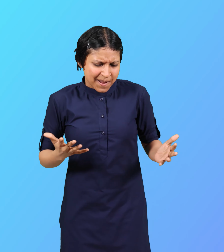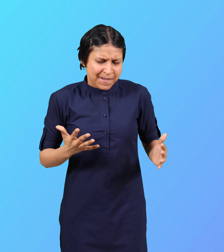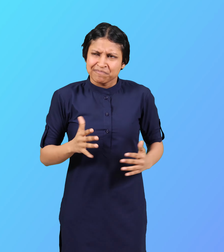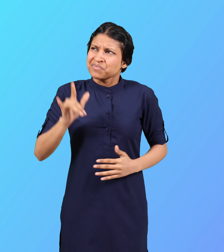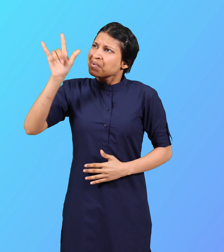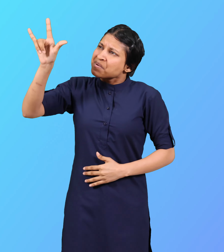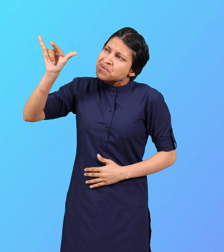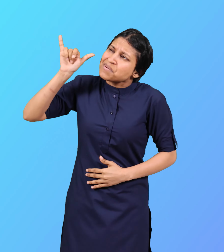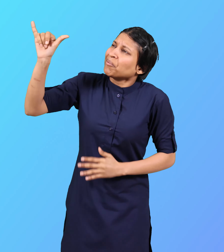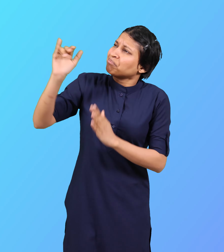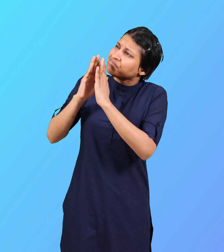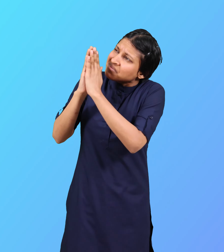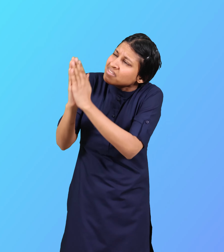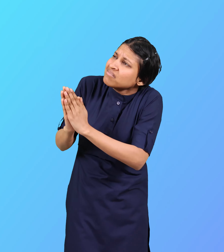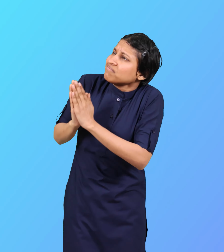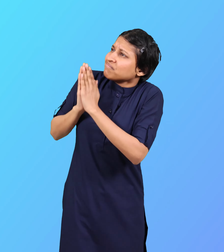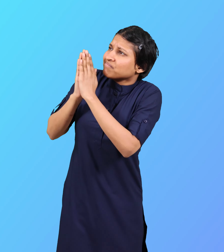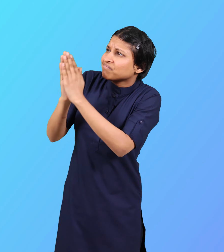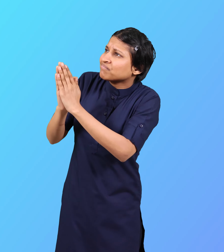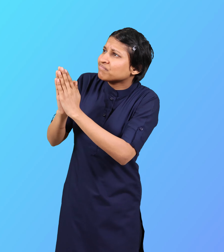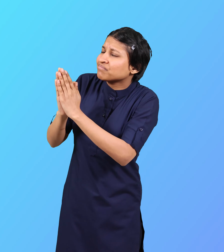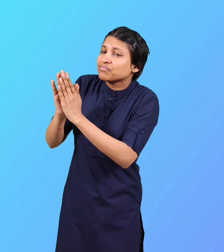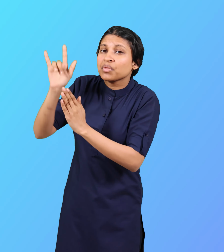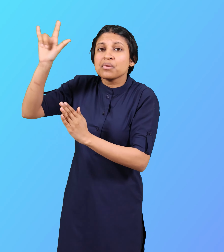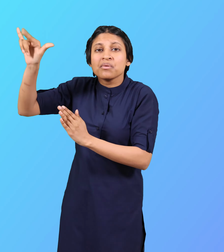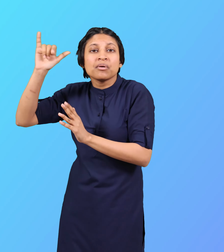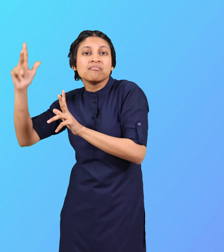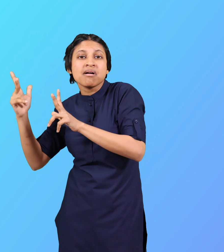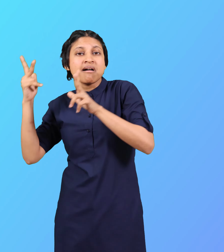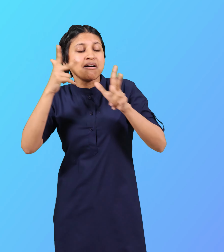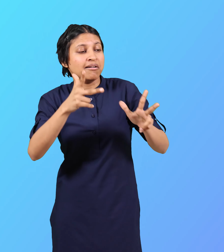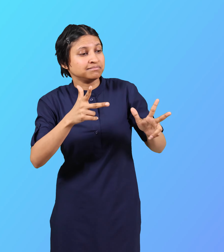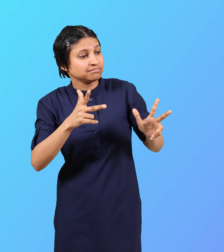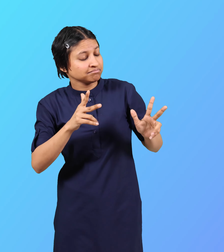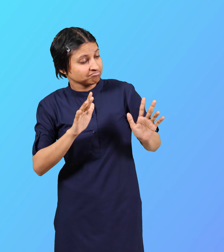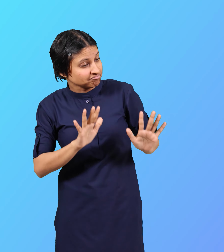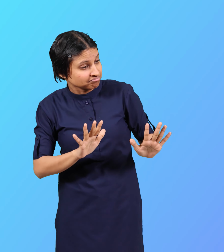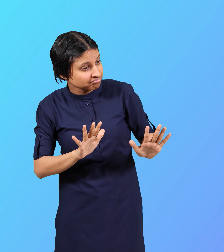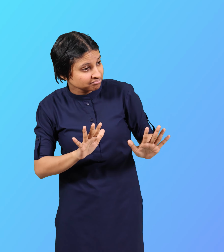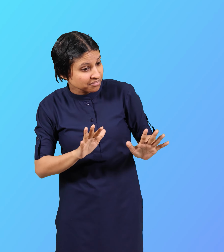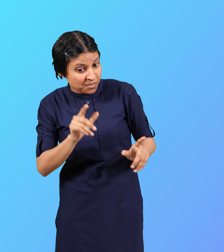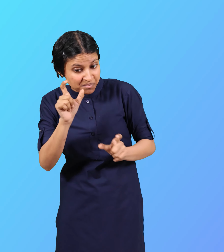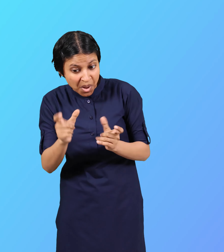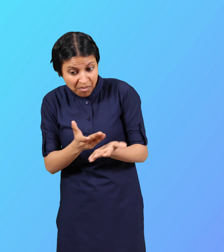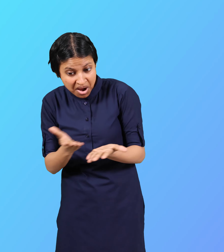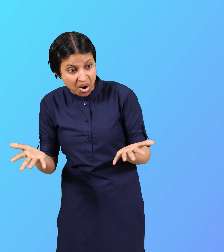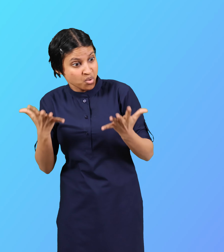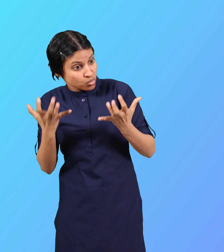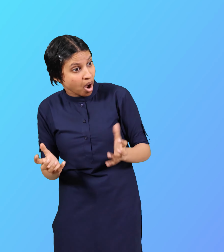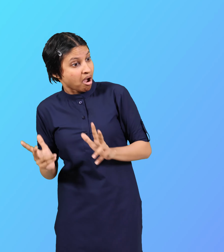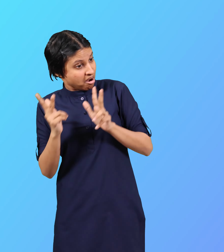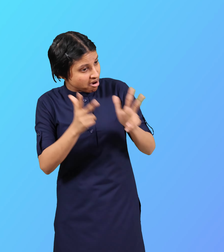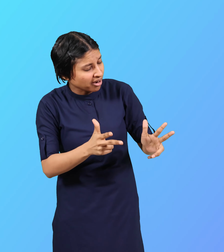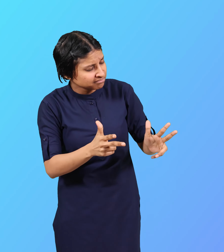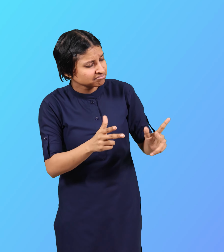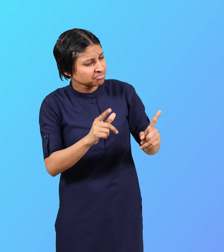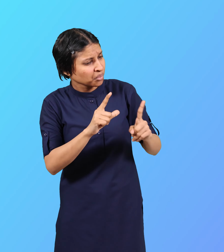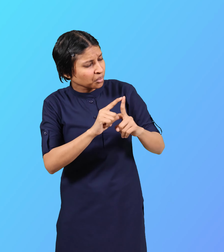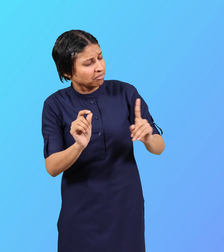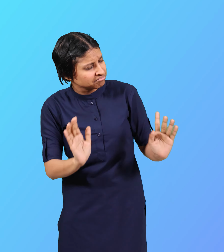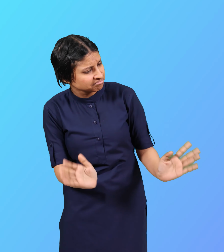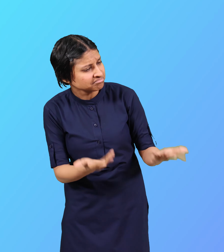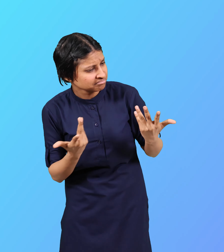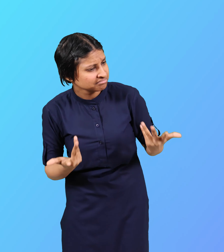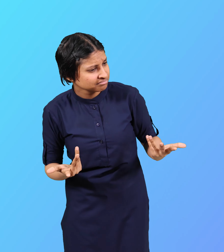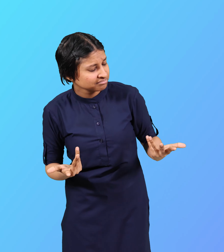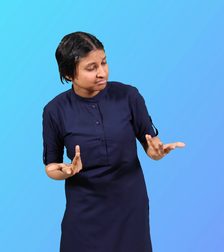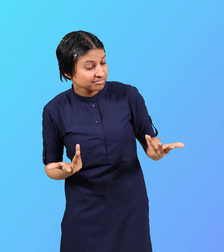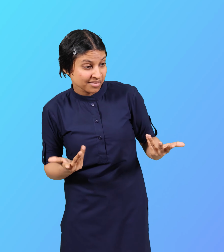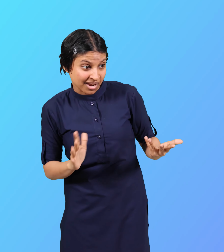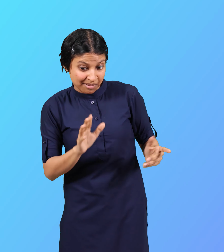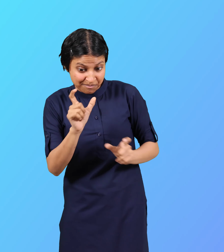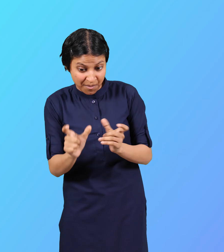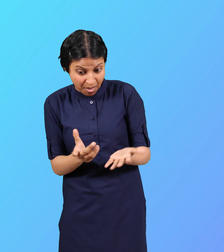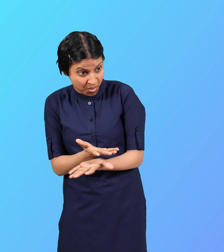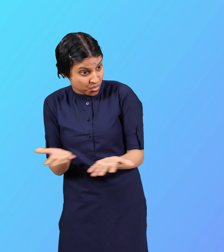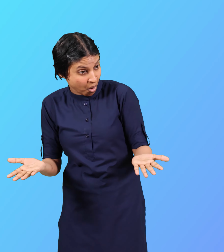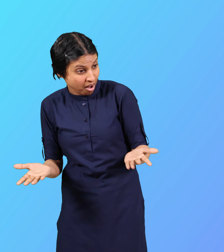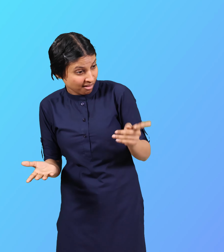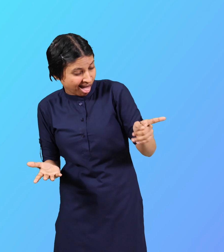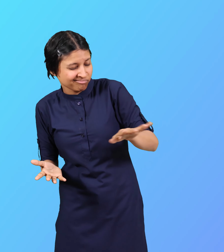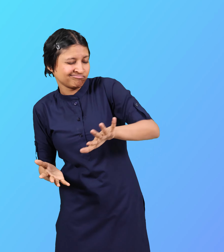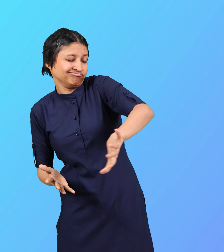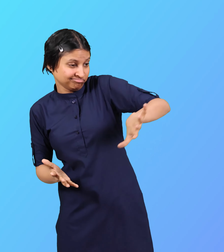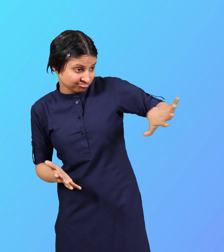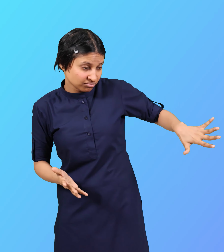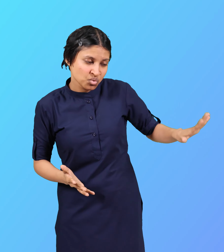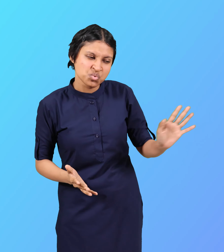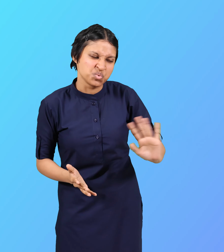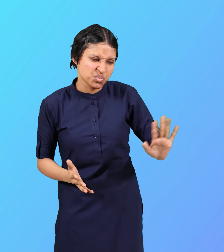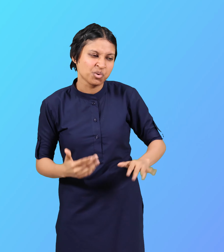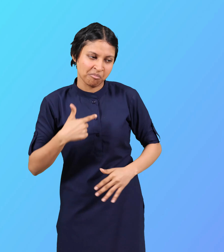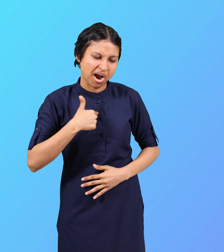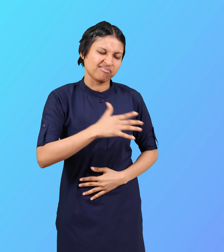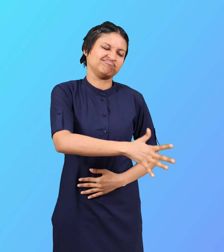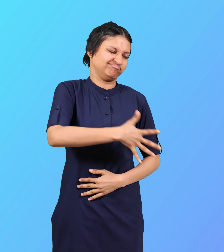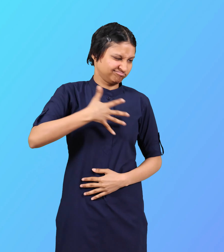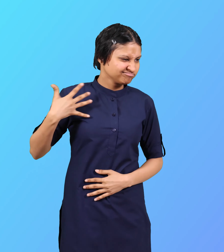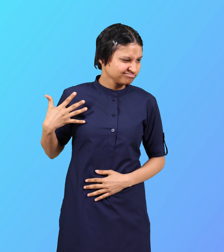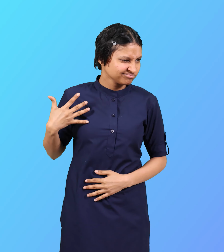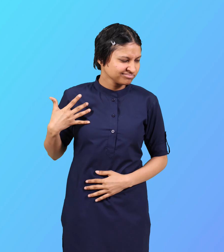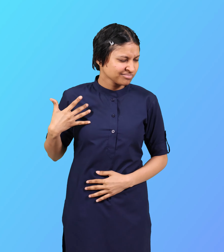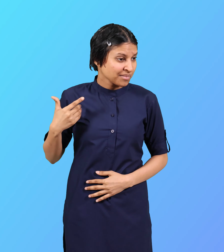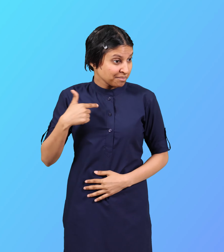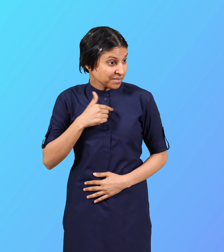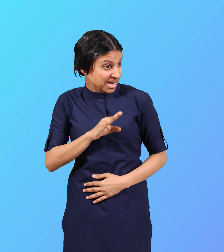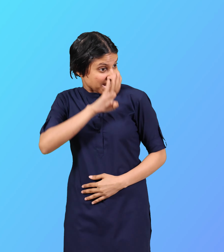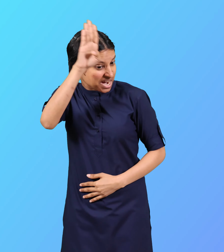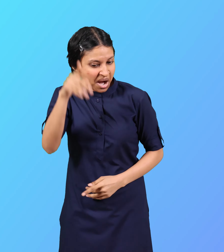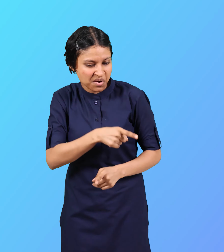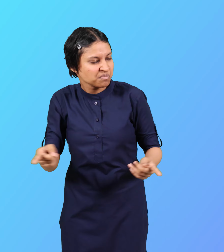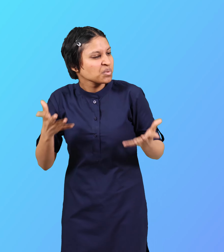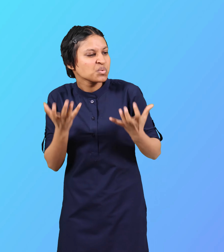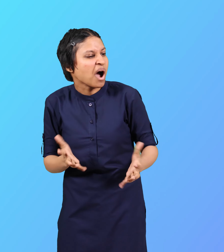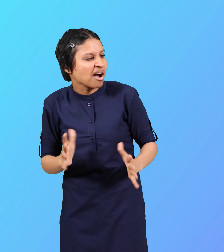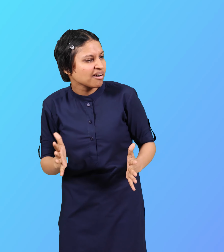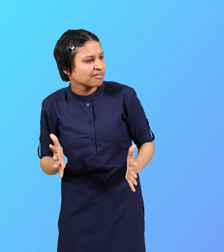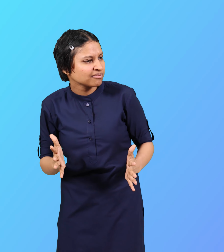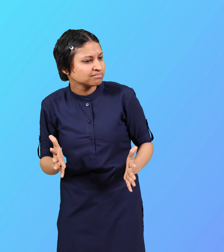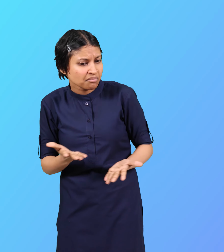The LORD told Samuel, “Do what the people tell you. They have not rejected you. They have rejected me. They don’t want me to be their king.